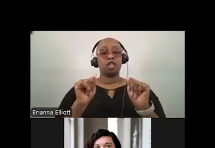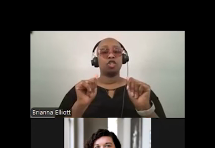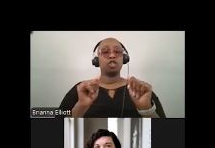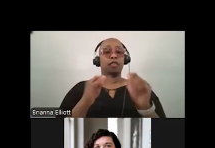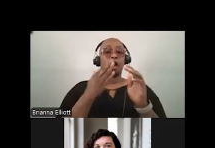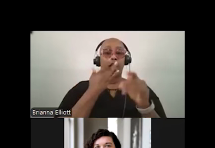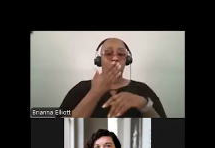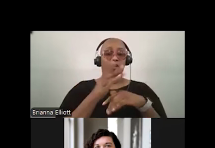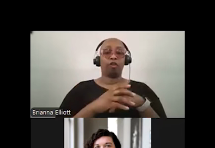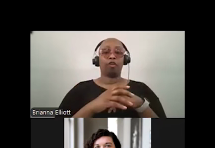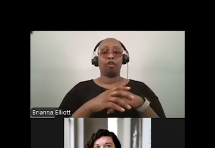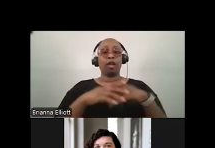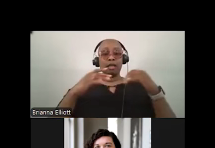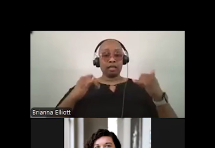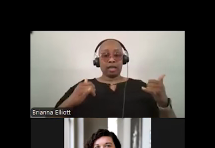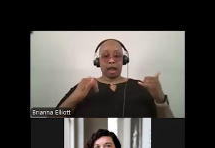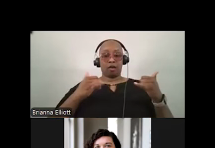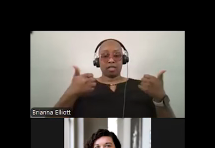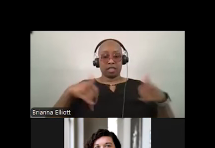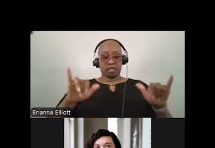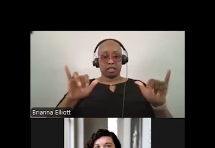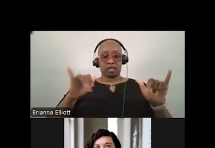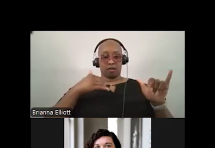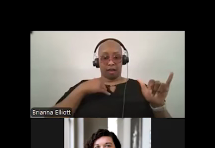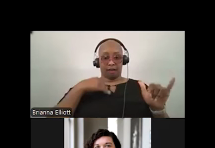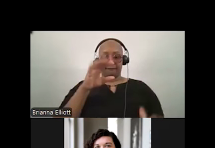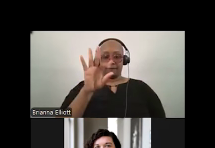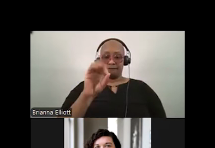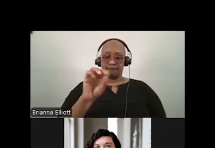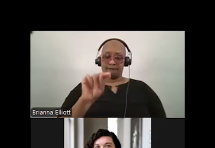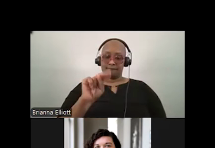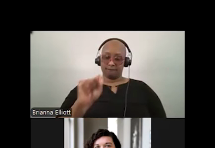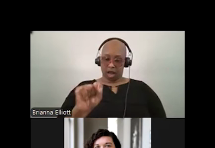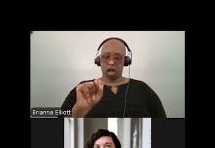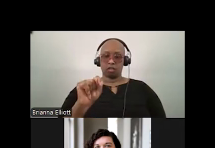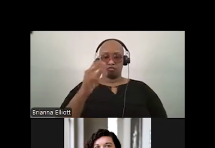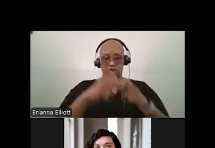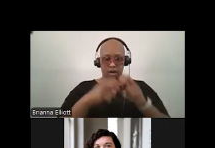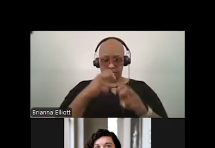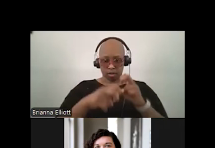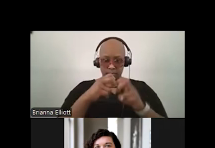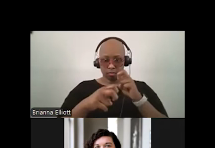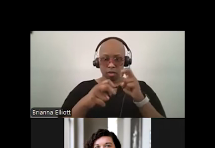when I did that, now it still has the font issue. So, let's format that color and make it dark. So,